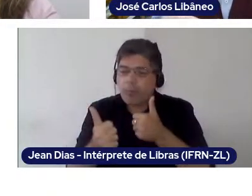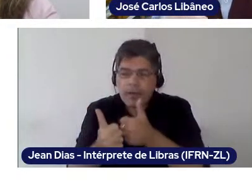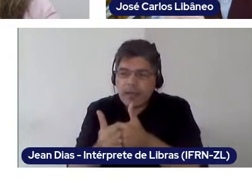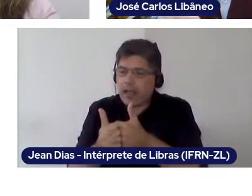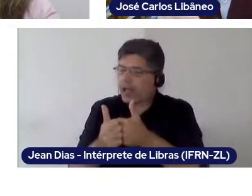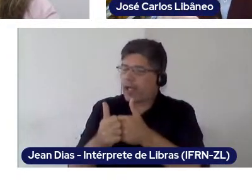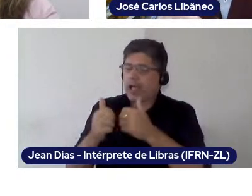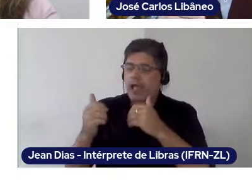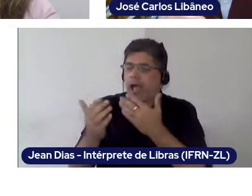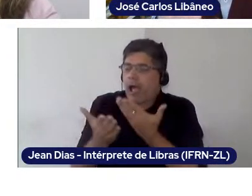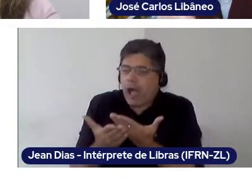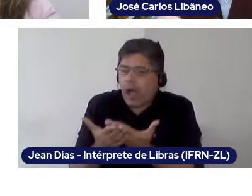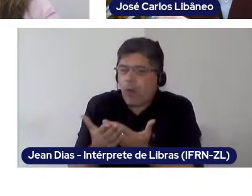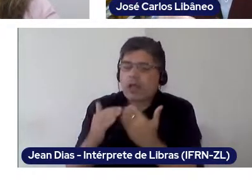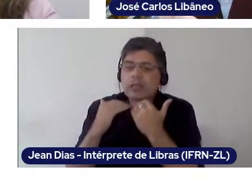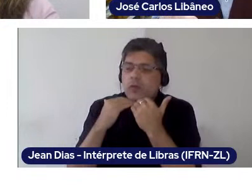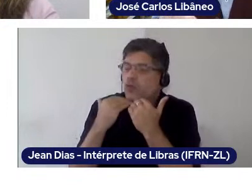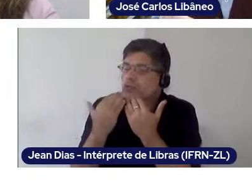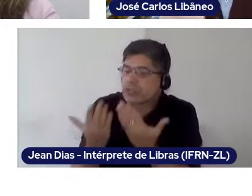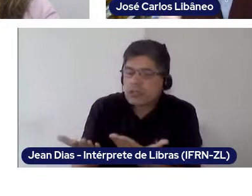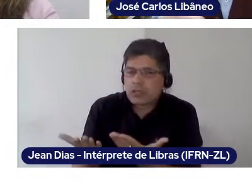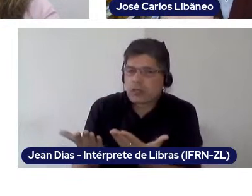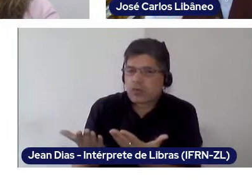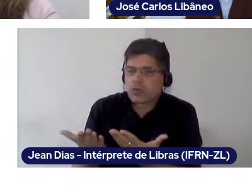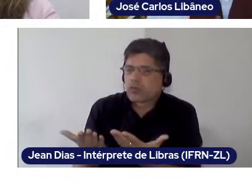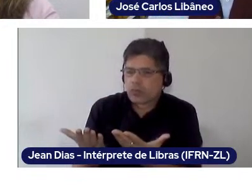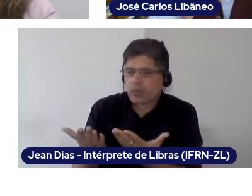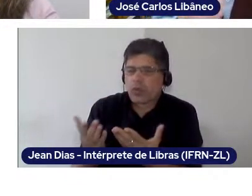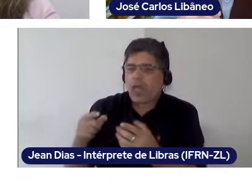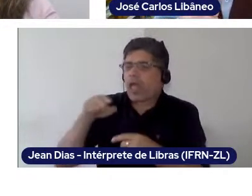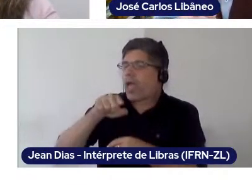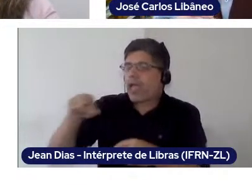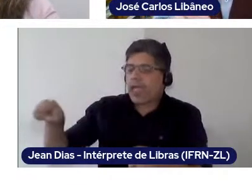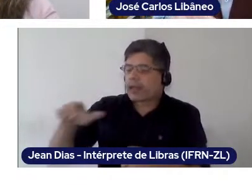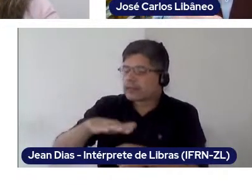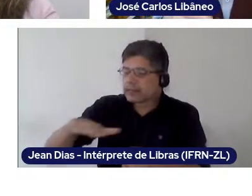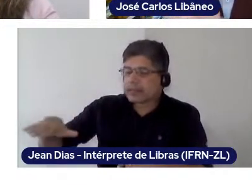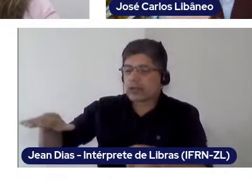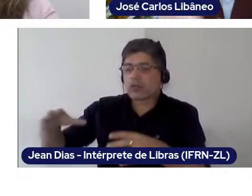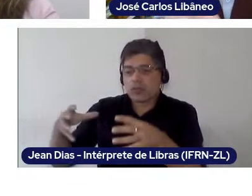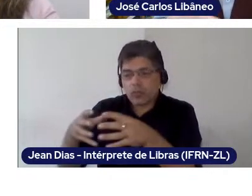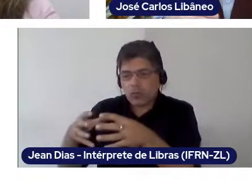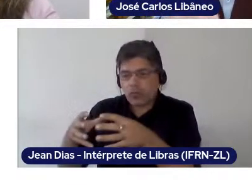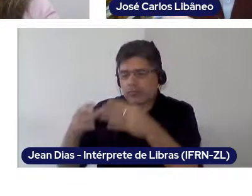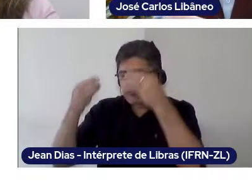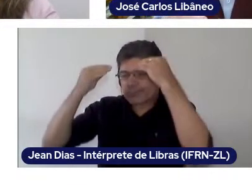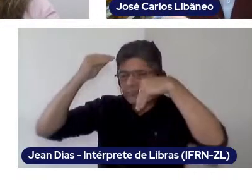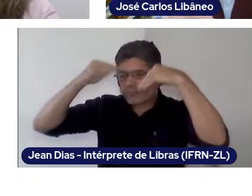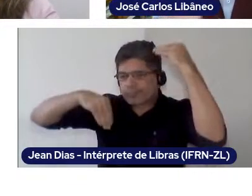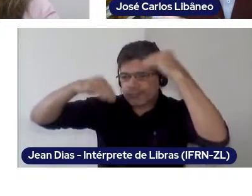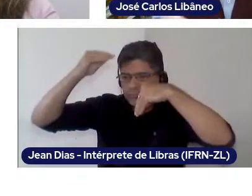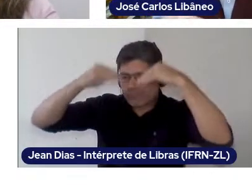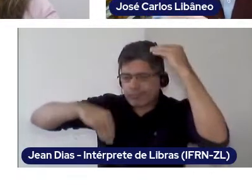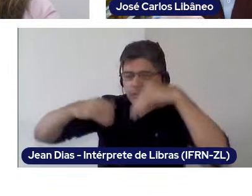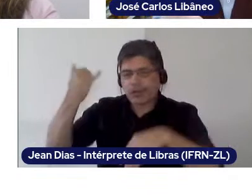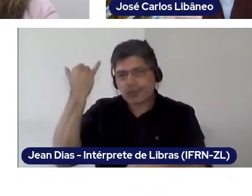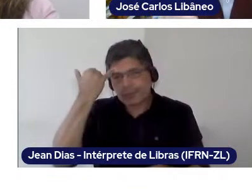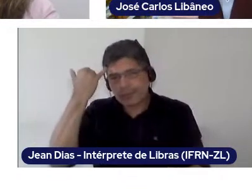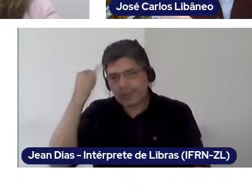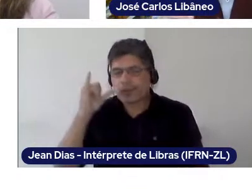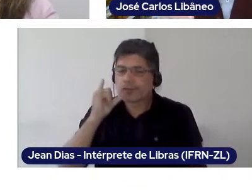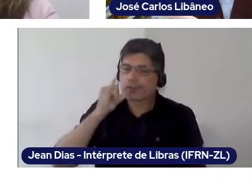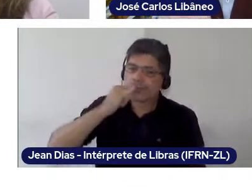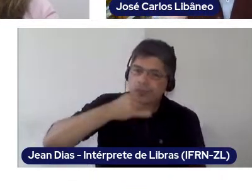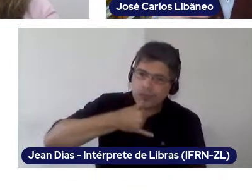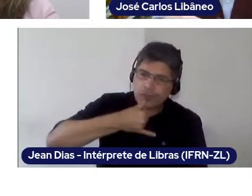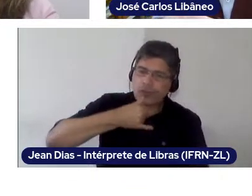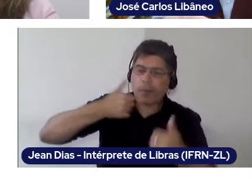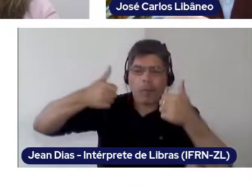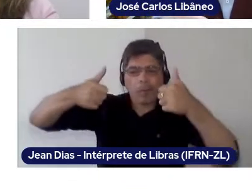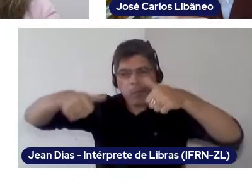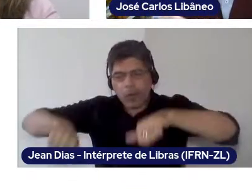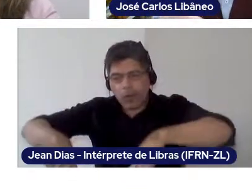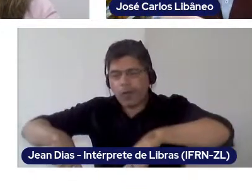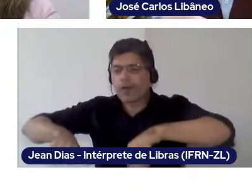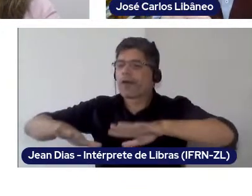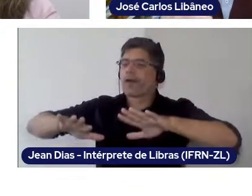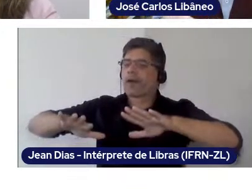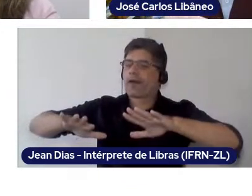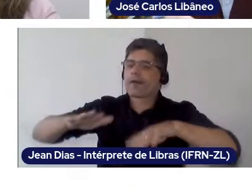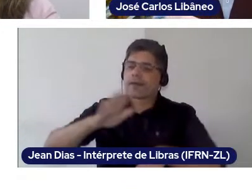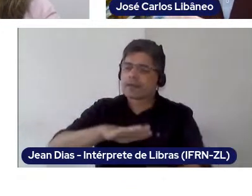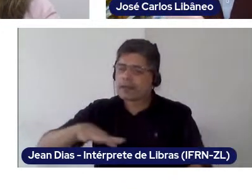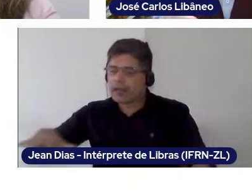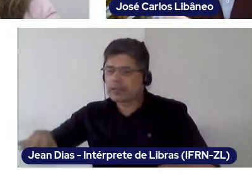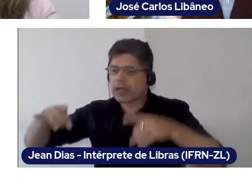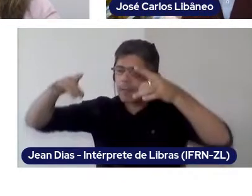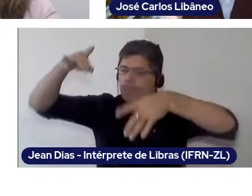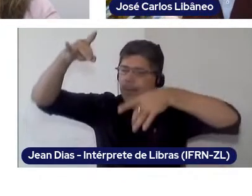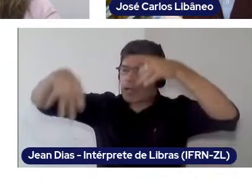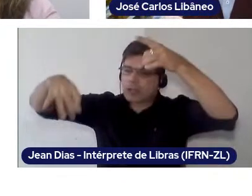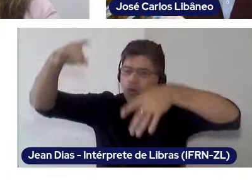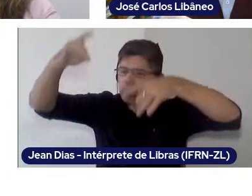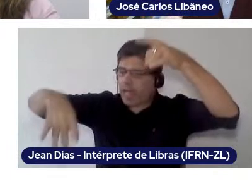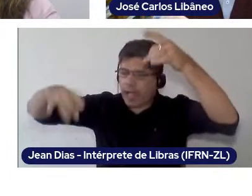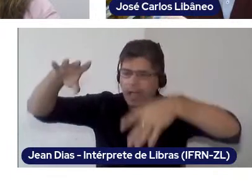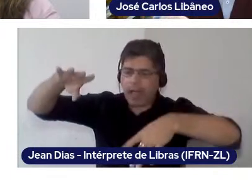how many kids got frustrated because of that, how many of them had to drop out of school to help their parents at home.